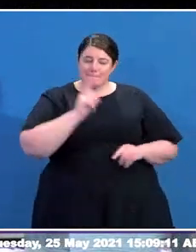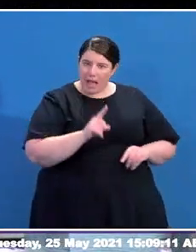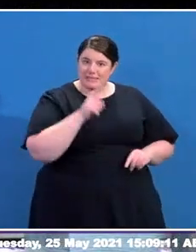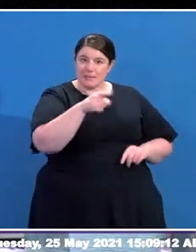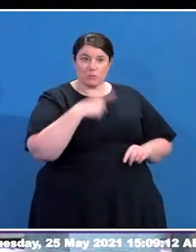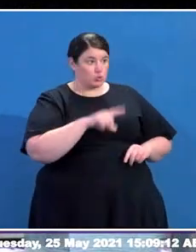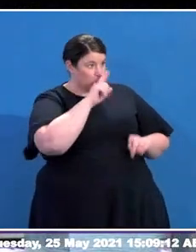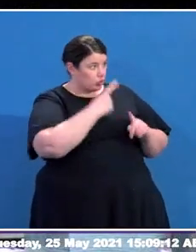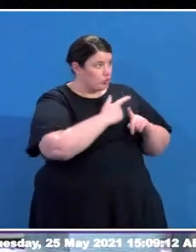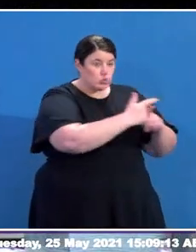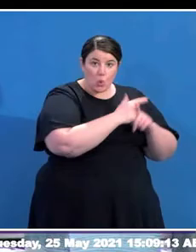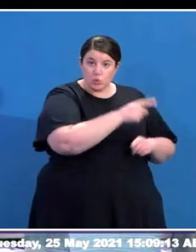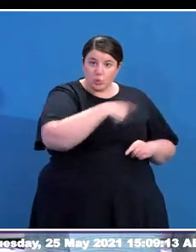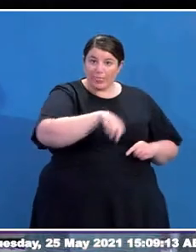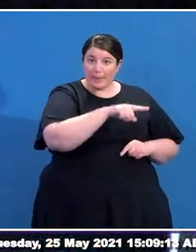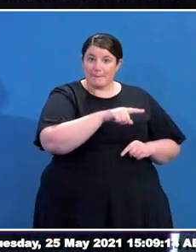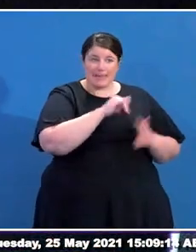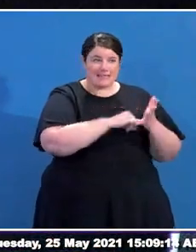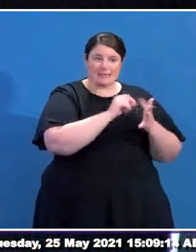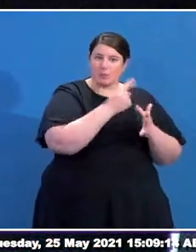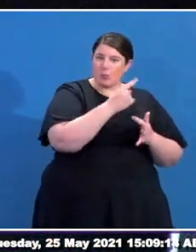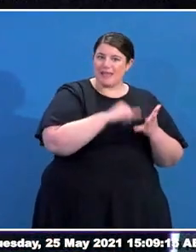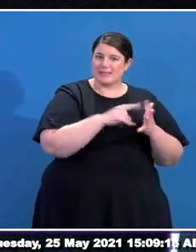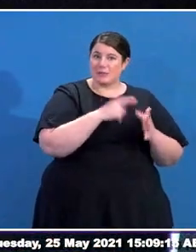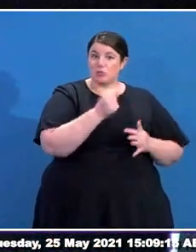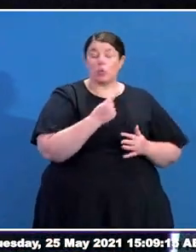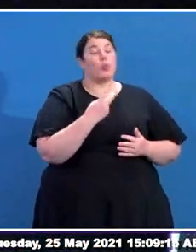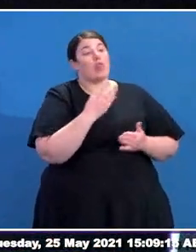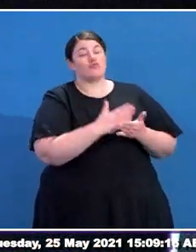hadn't spoken to them --- MS PIAUD: Well, I had no response from them, in terms of